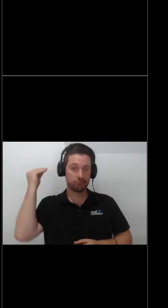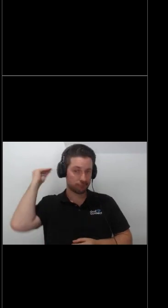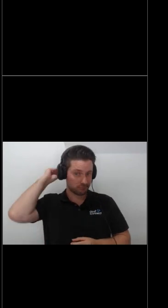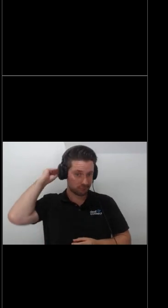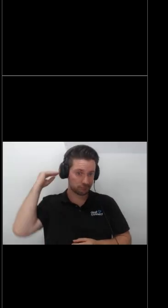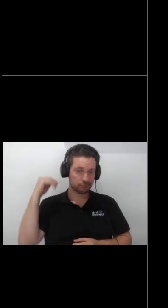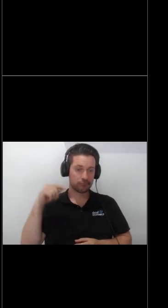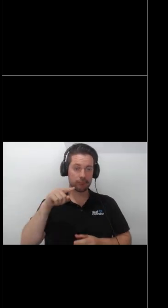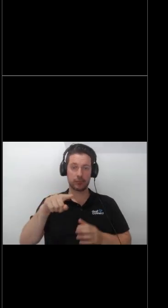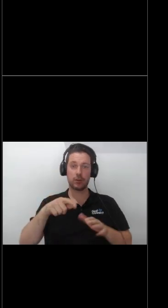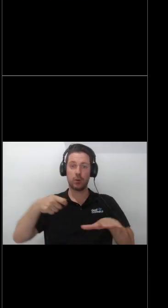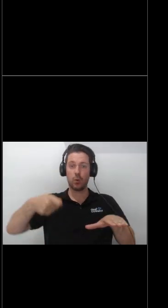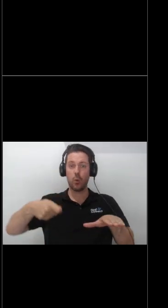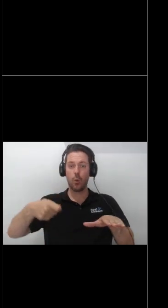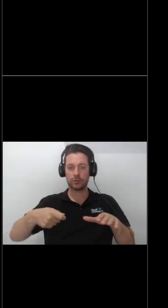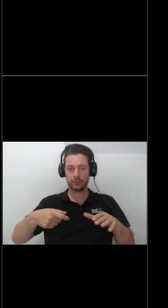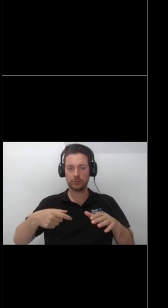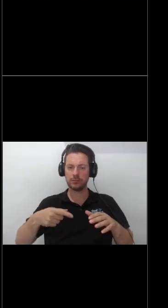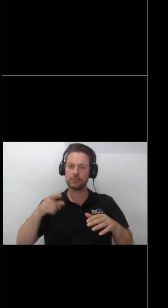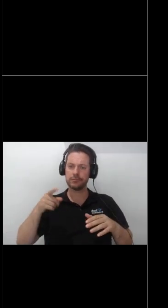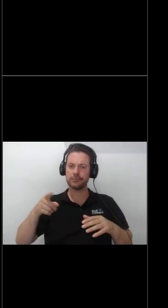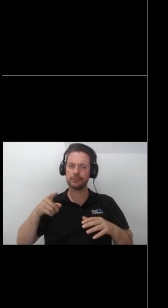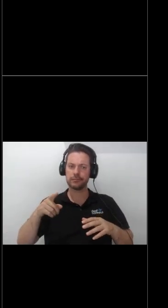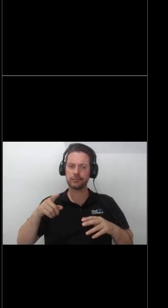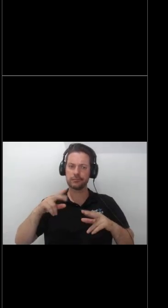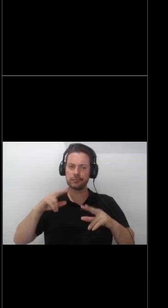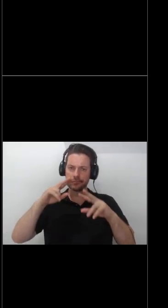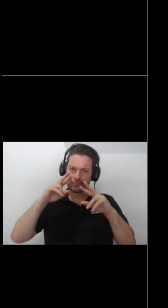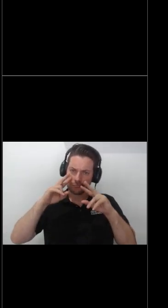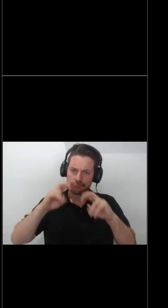on an inquisitorial model rather than an adversarial model,